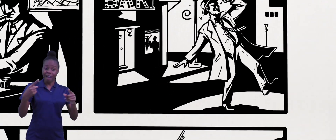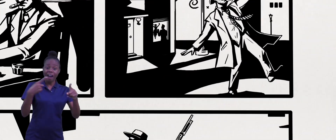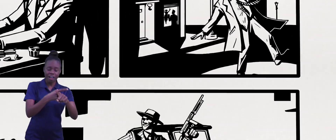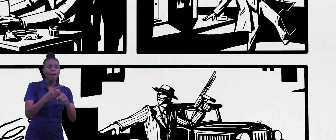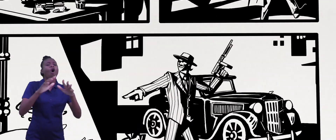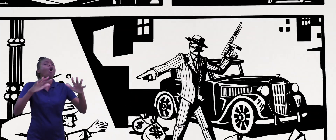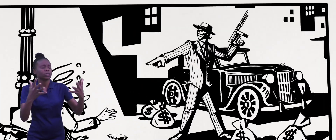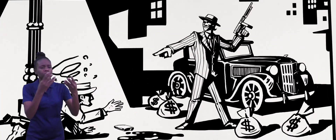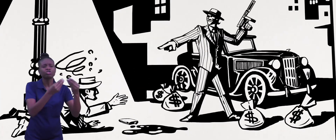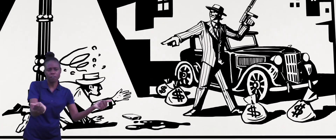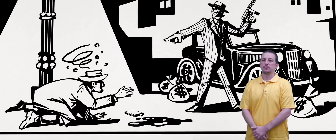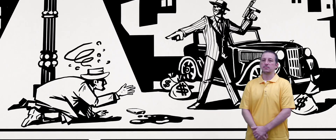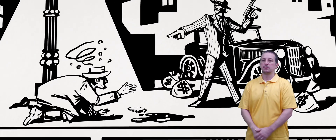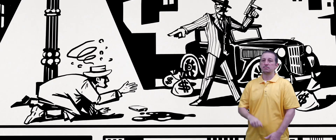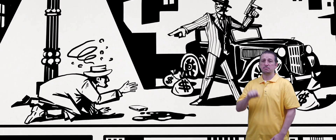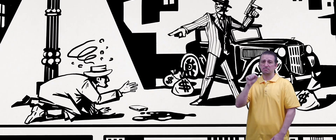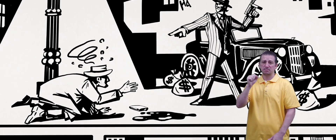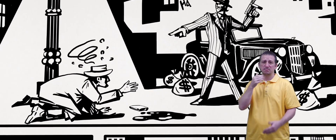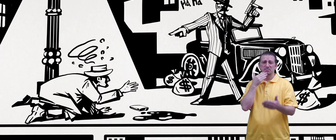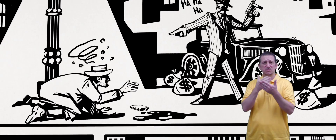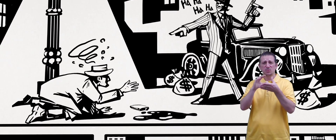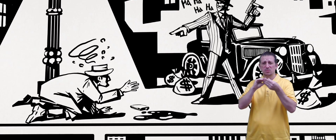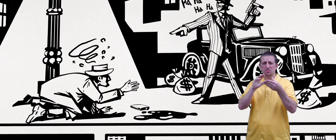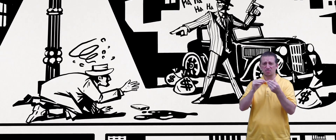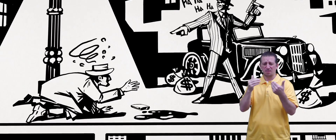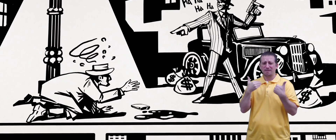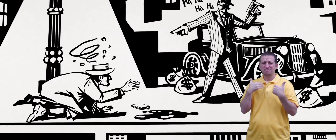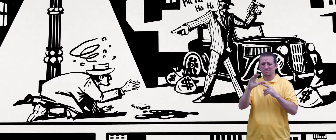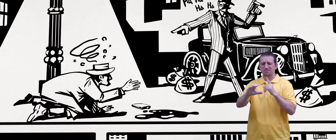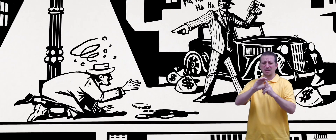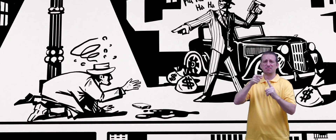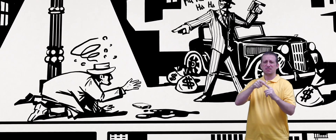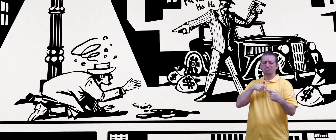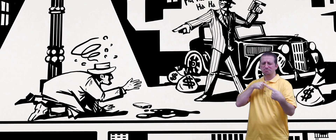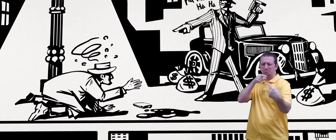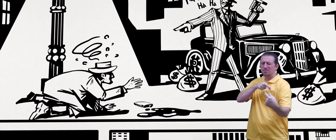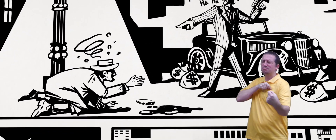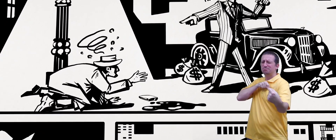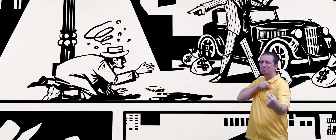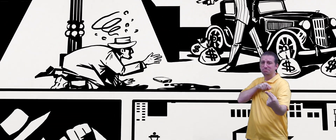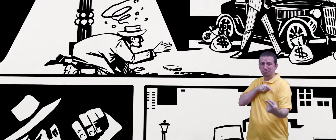own conflicts that we need to overcome. Tim: Yeah, and good stories have characters with relatable struggles.